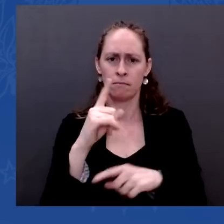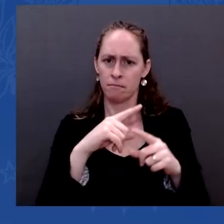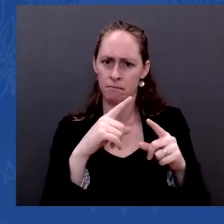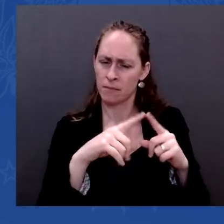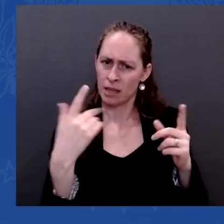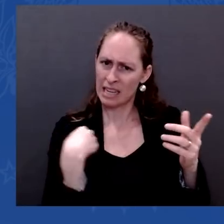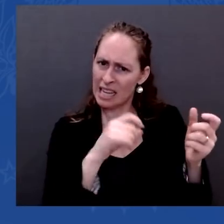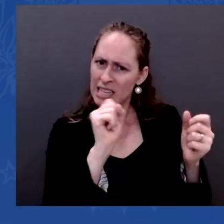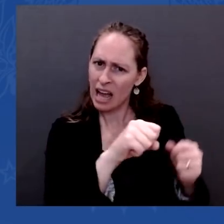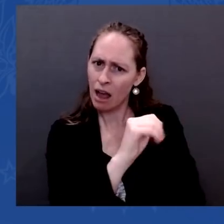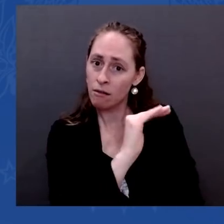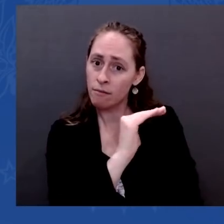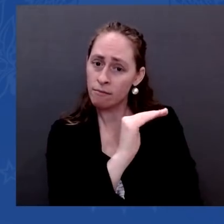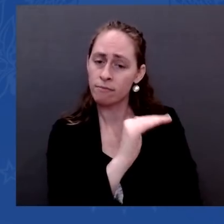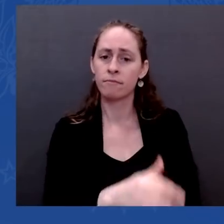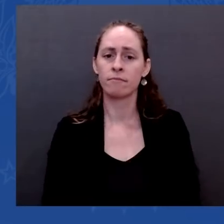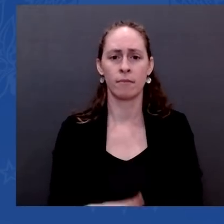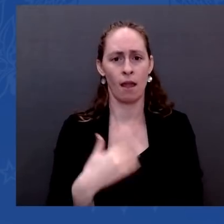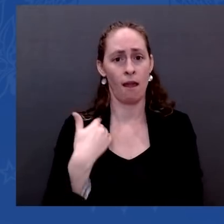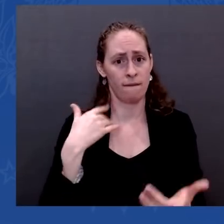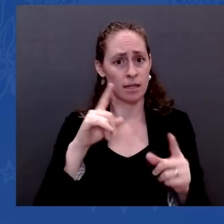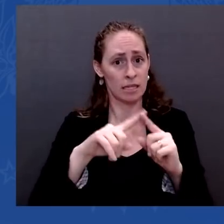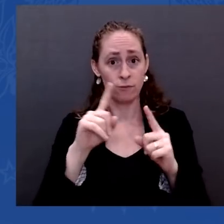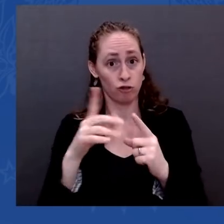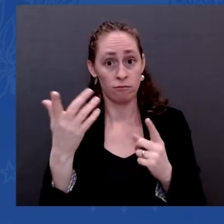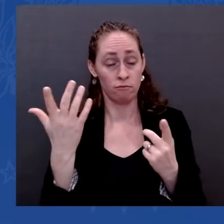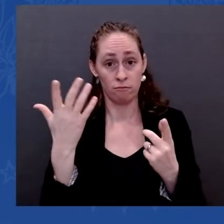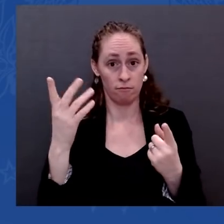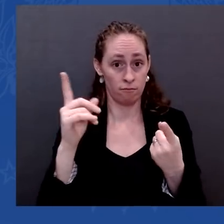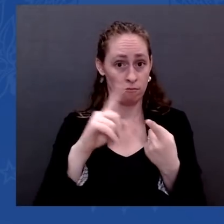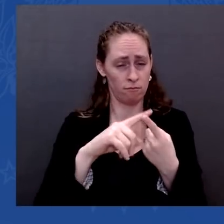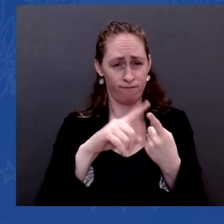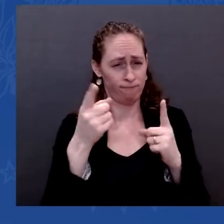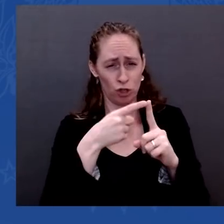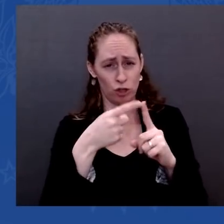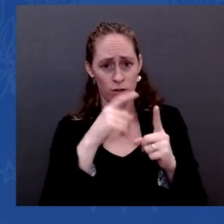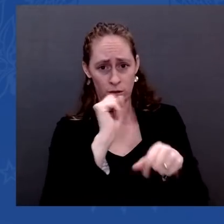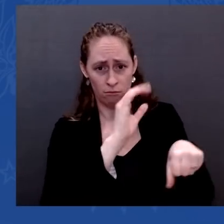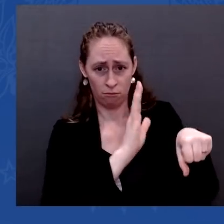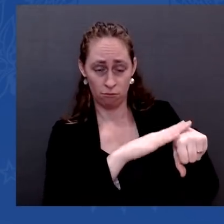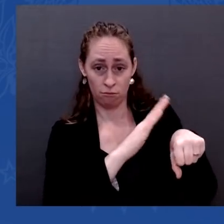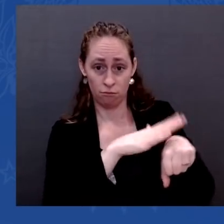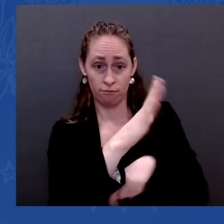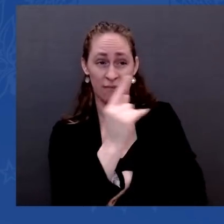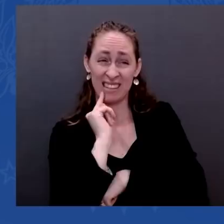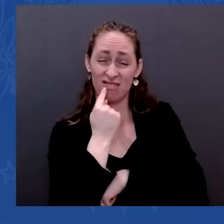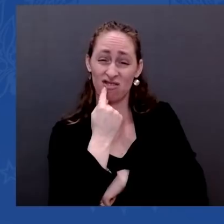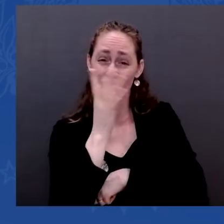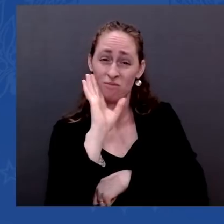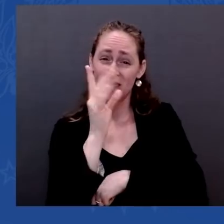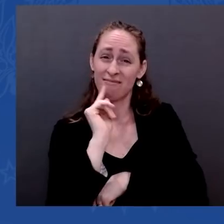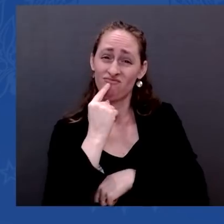if there is a military aggression and, at the same time, keeping all dialogue formats open --